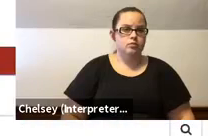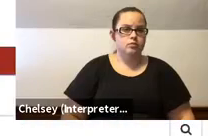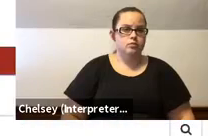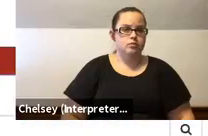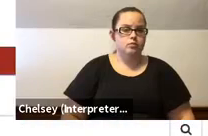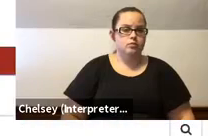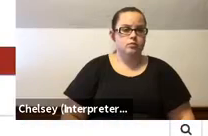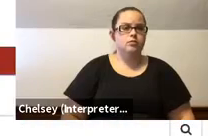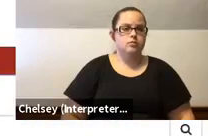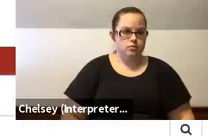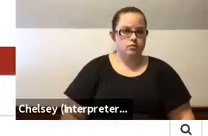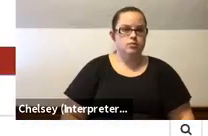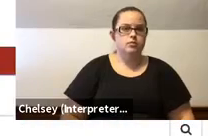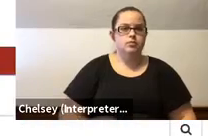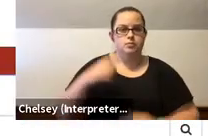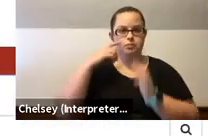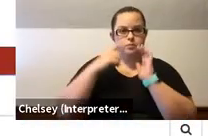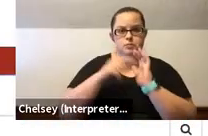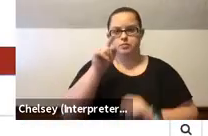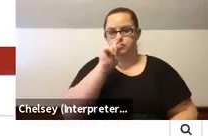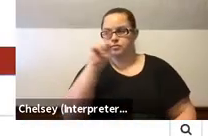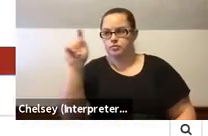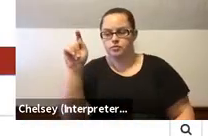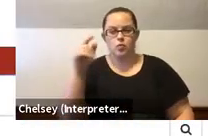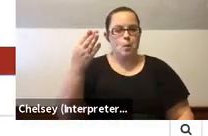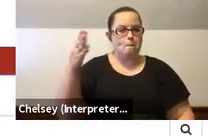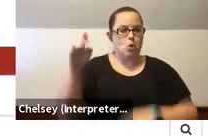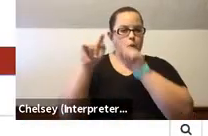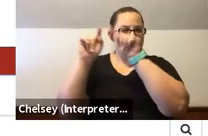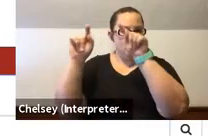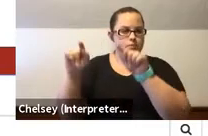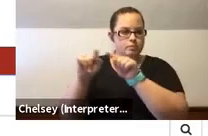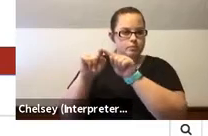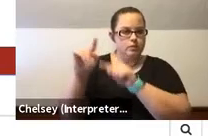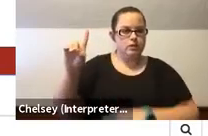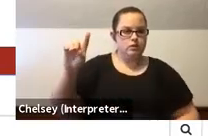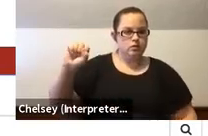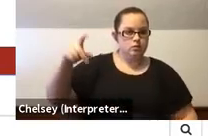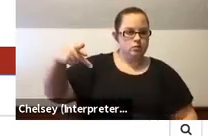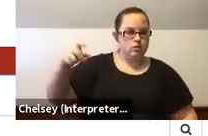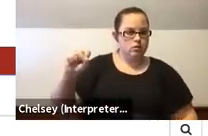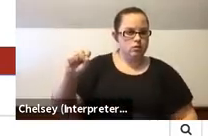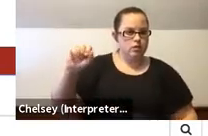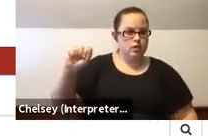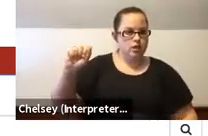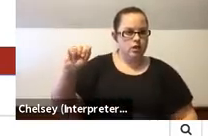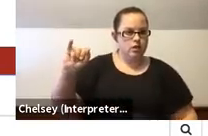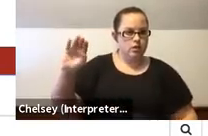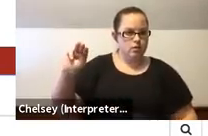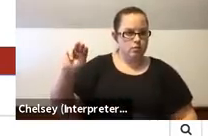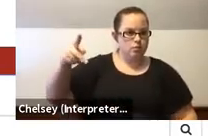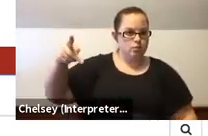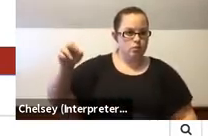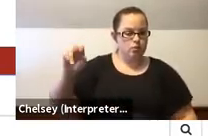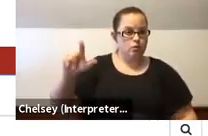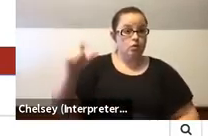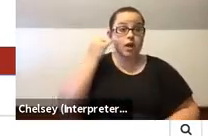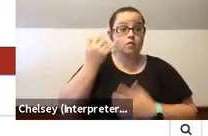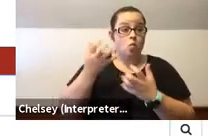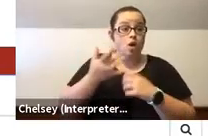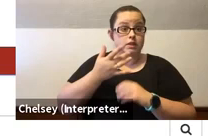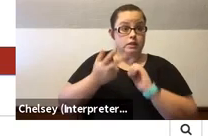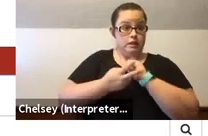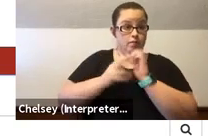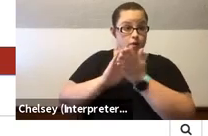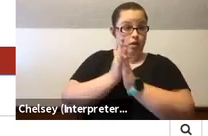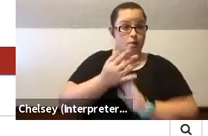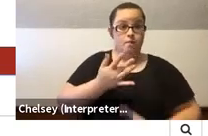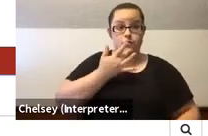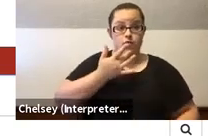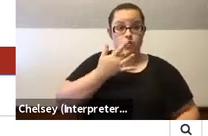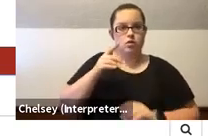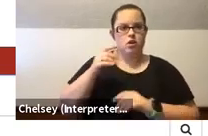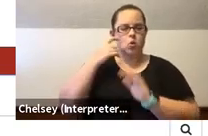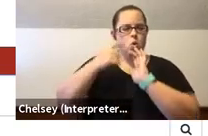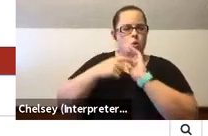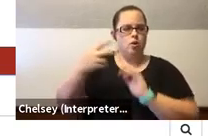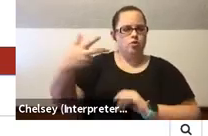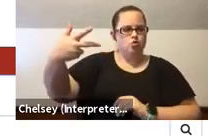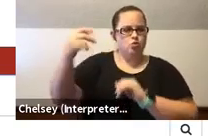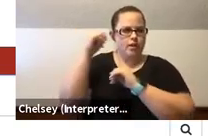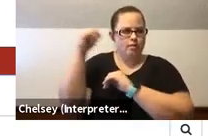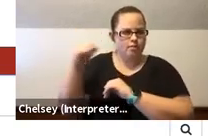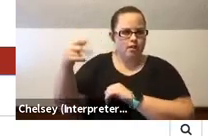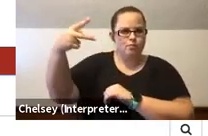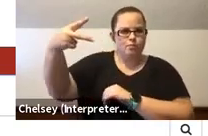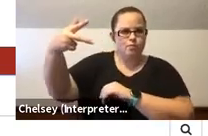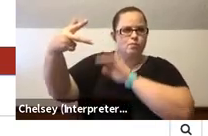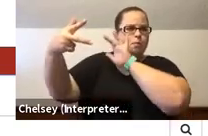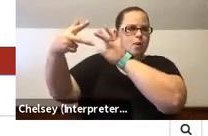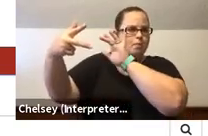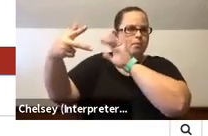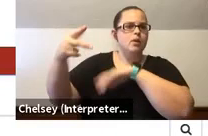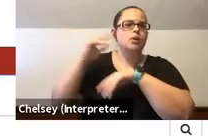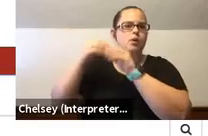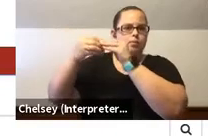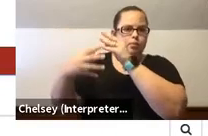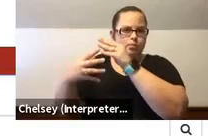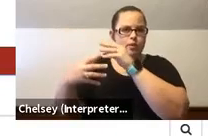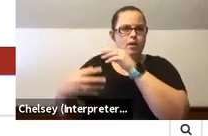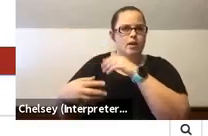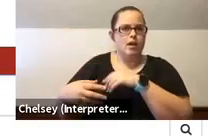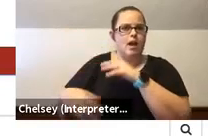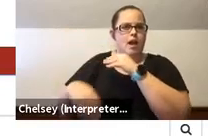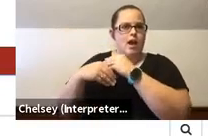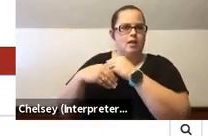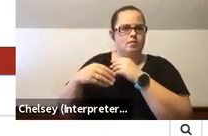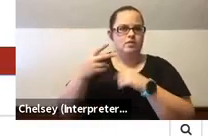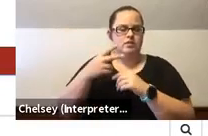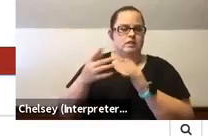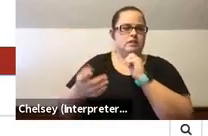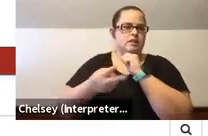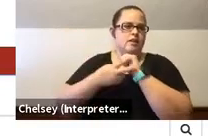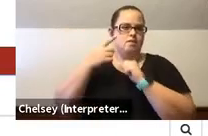Sage Talbot: And you'll find it here, "DSP&S AIM Portal." If you wanted to save it to your favorites, you would click on the right, these three lines here, and save it to your favorites. That means it's going to automatically be on your dashboard.